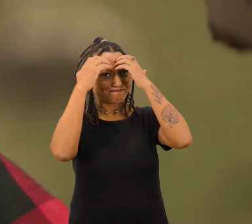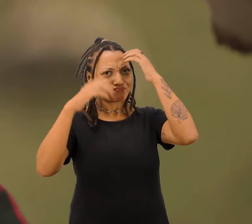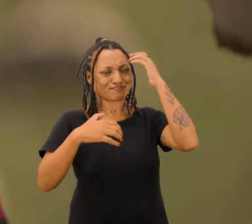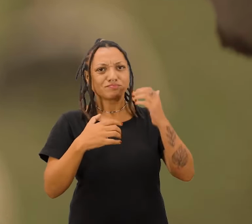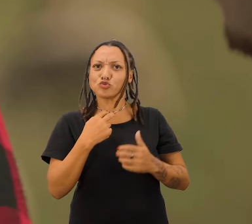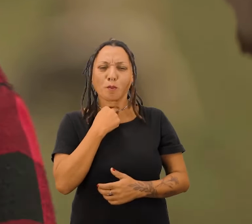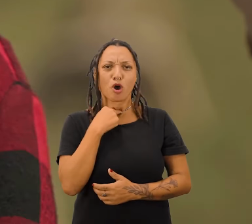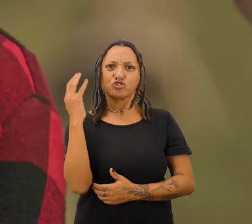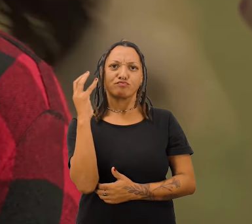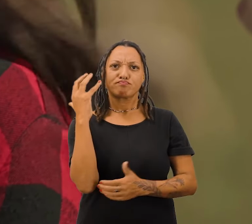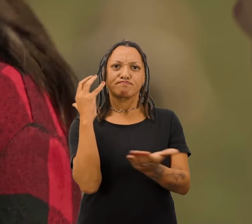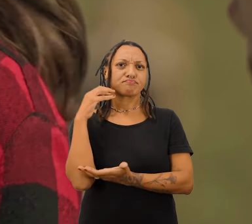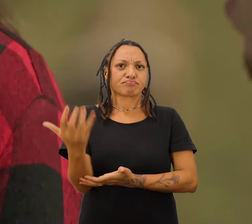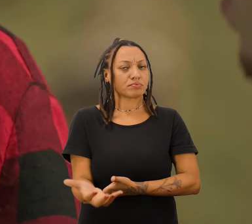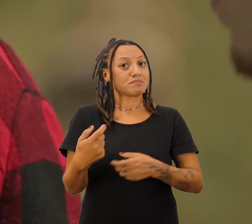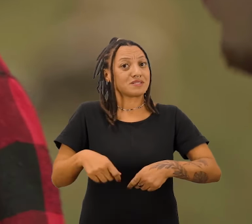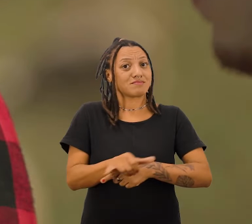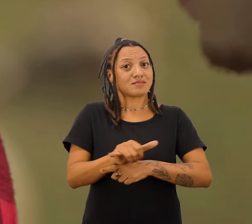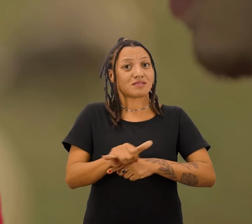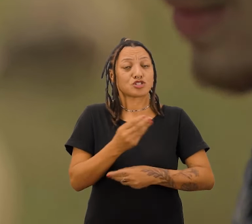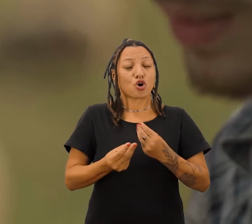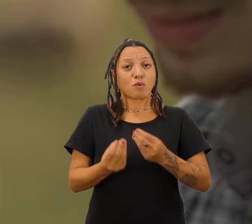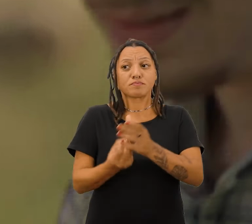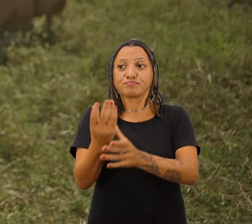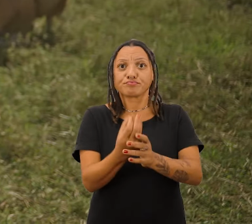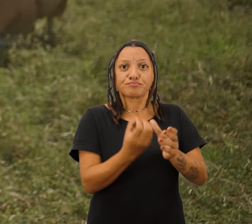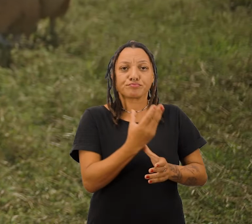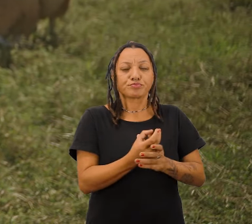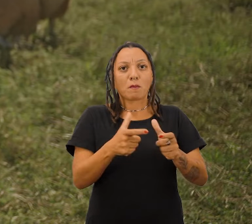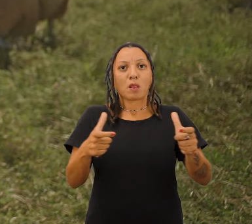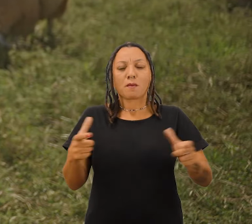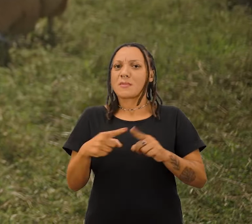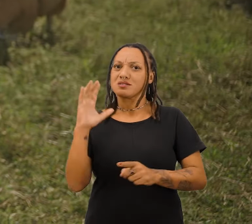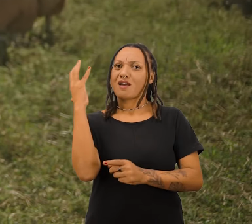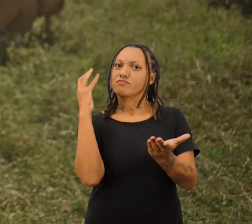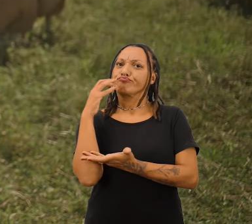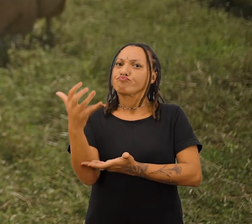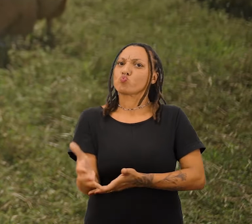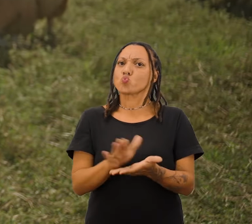You hit your head, right? That explains it. We can't deforest. We need to find some way to increase productivity,